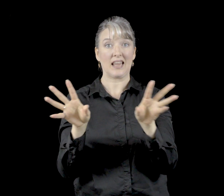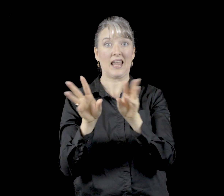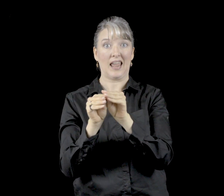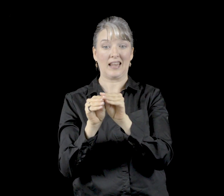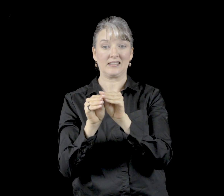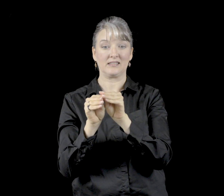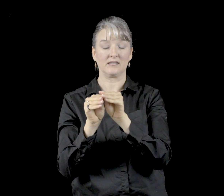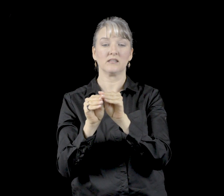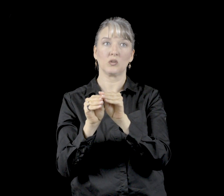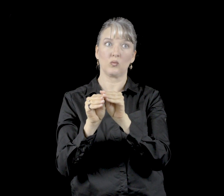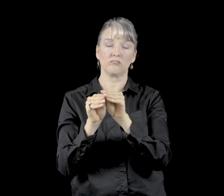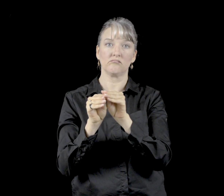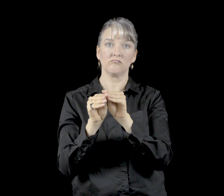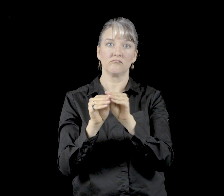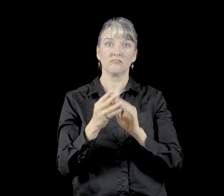Add them up.